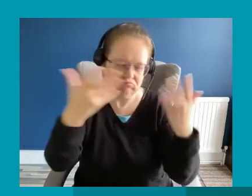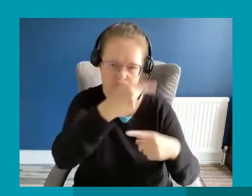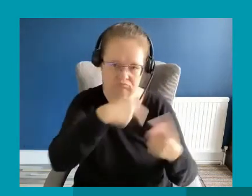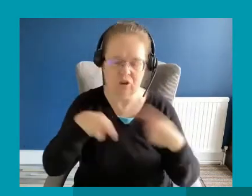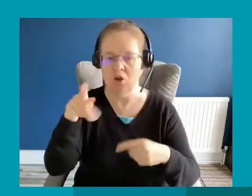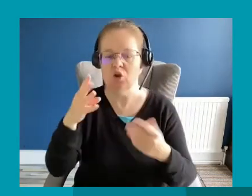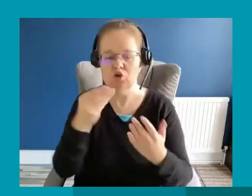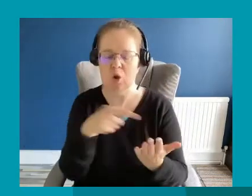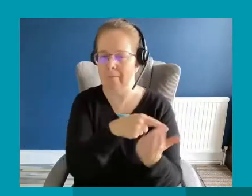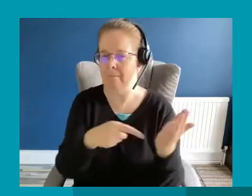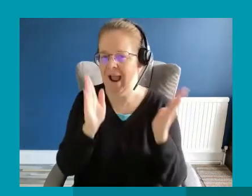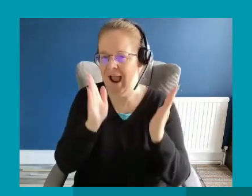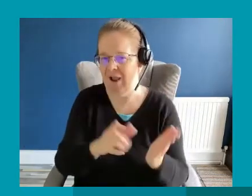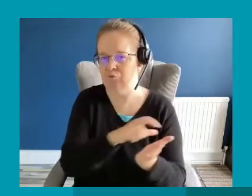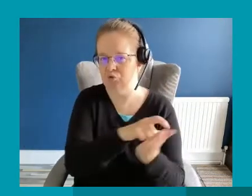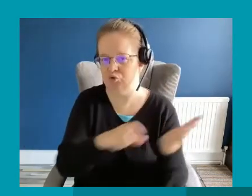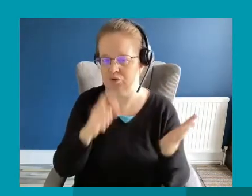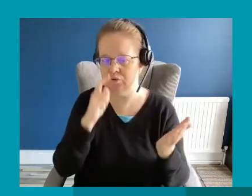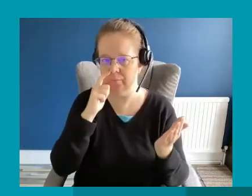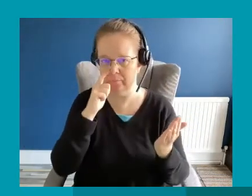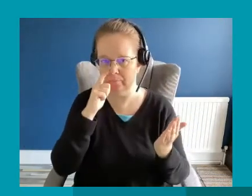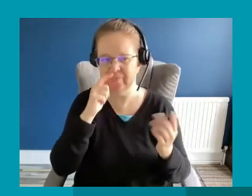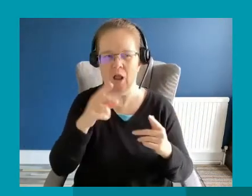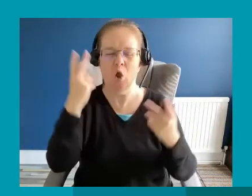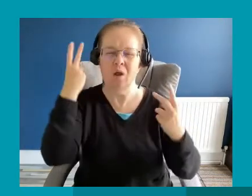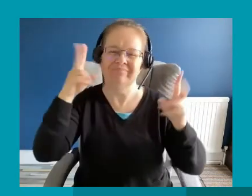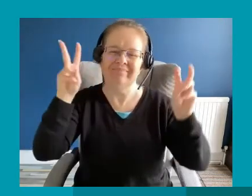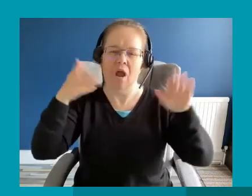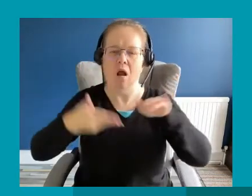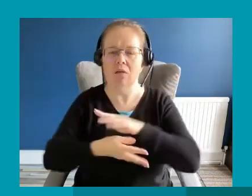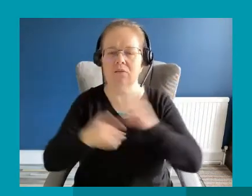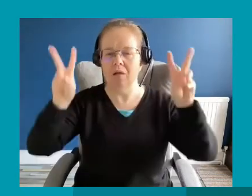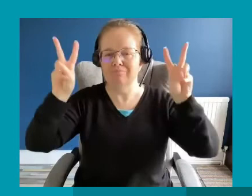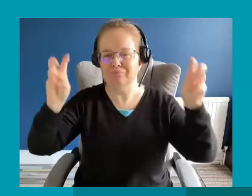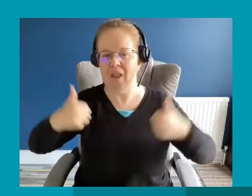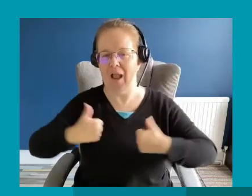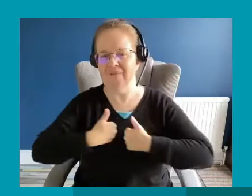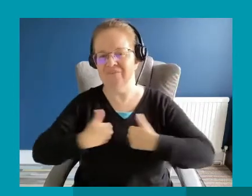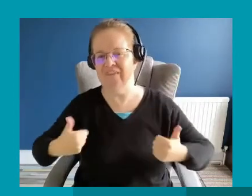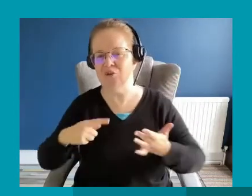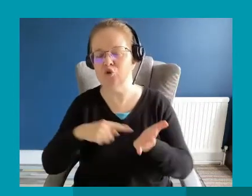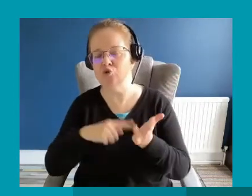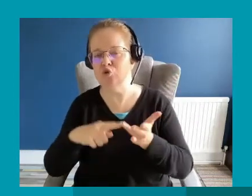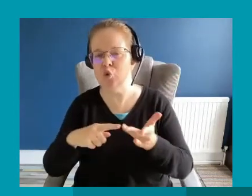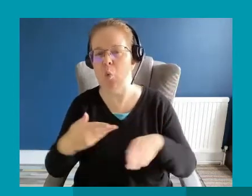It's really around fit to practice and so you just want to be aware that that will come up.